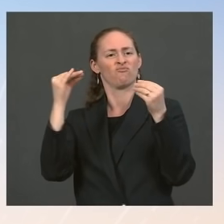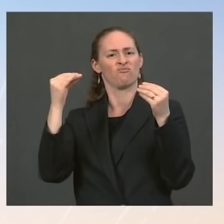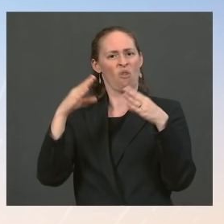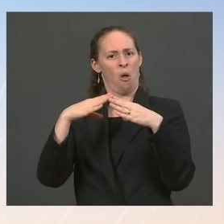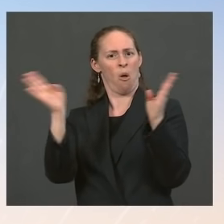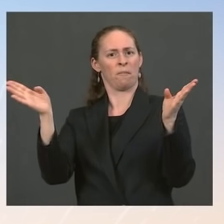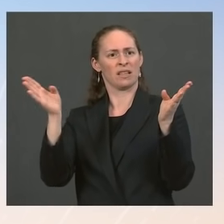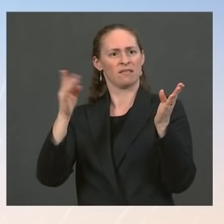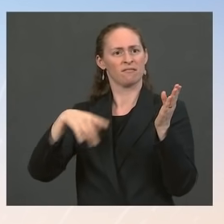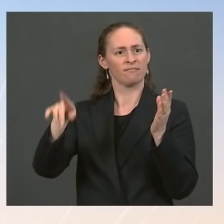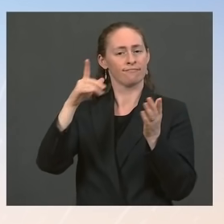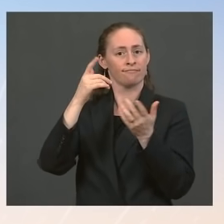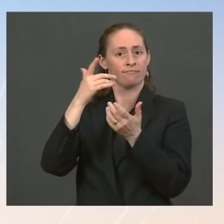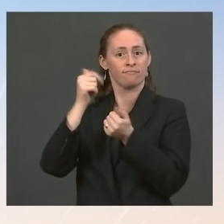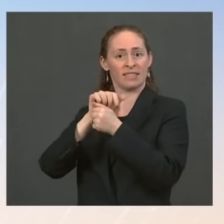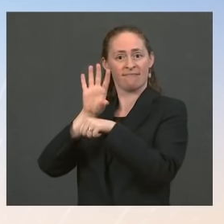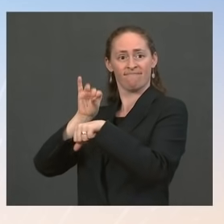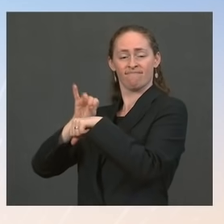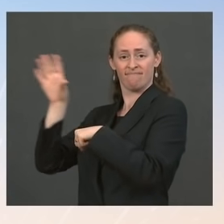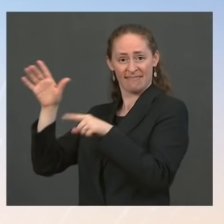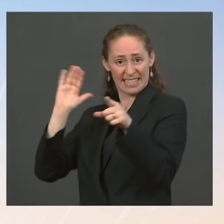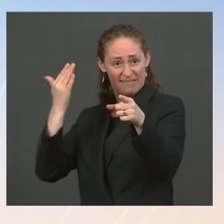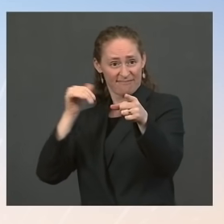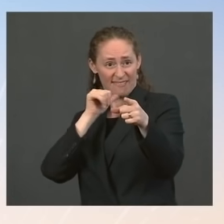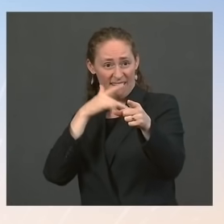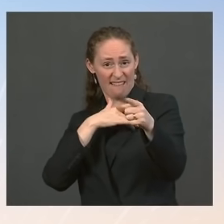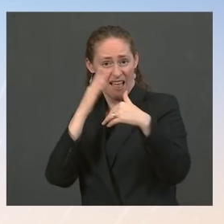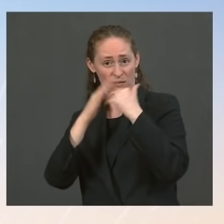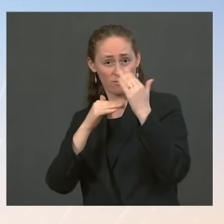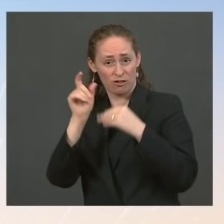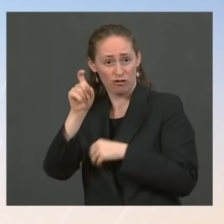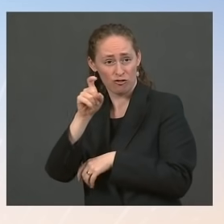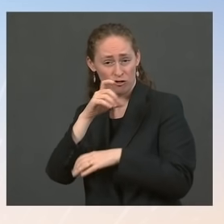or disagreements with the President? Ms. Psaki: We aren't. And we feel this is a part of democracy.